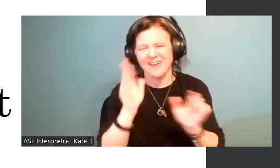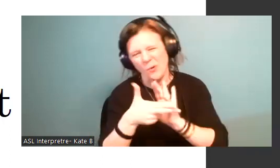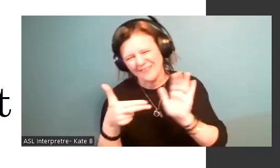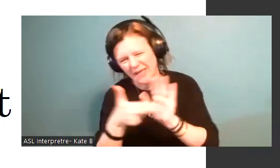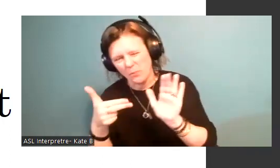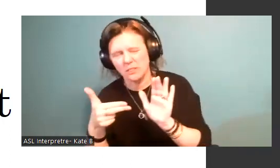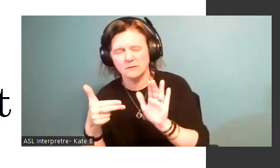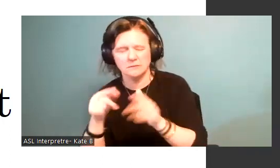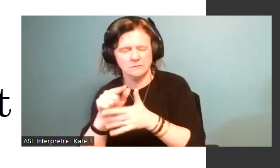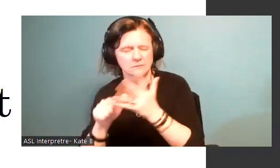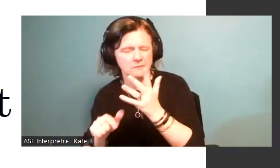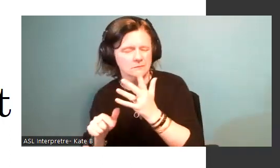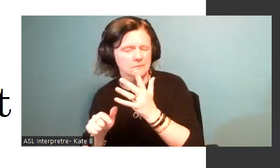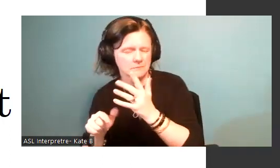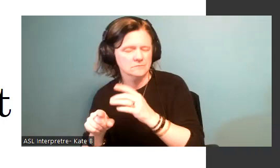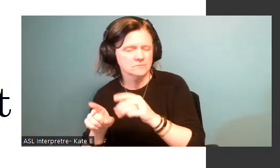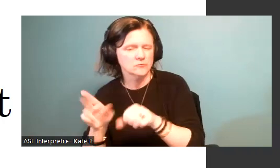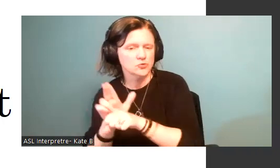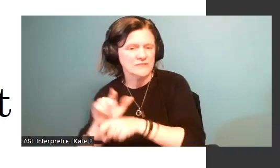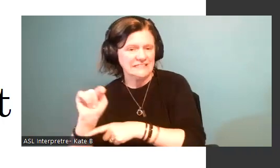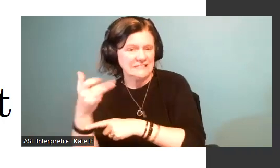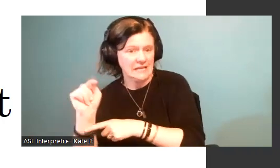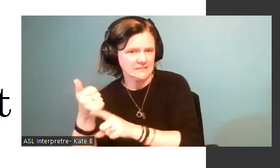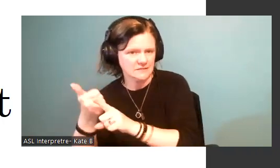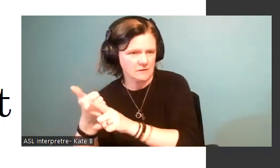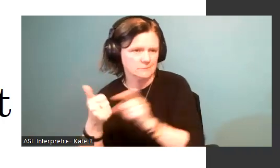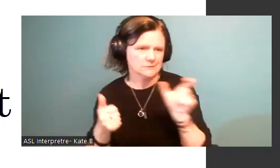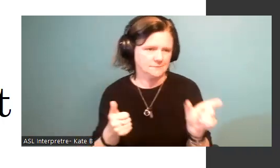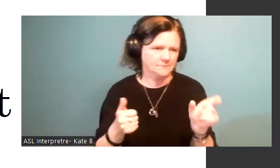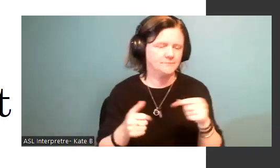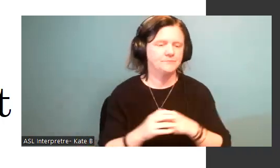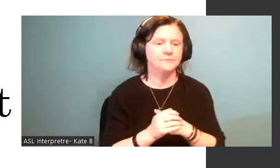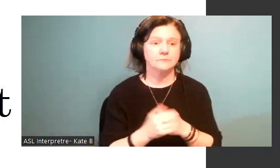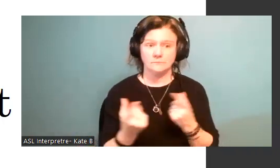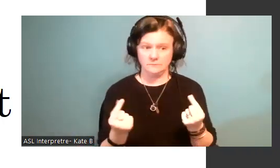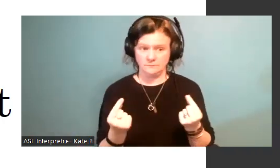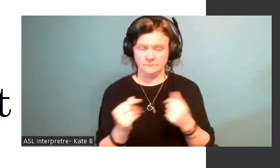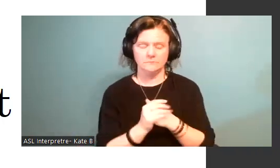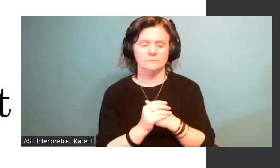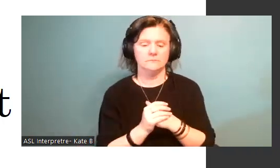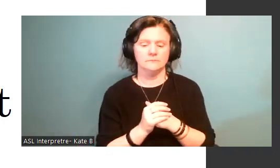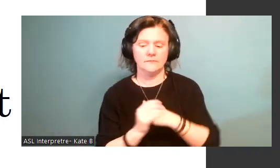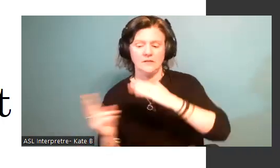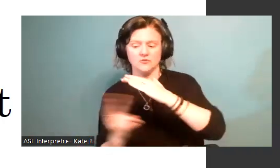way to do this is ARIA hidden equals true. It has to use true or false. It is different from the